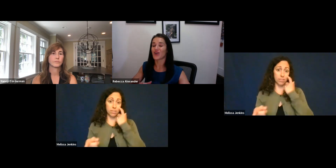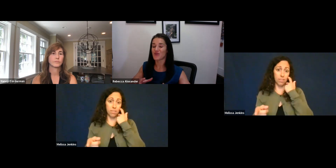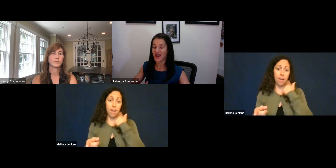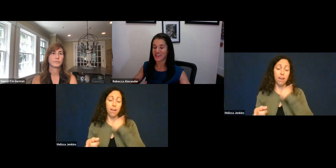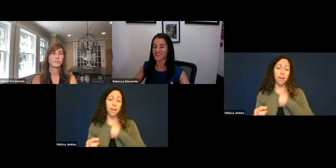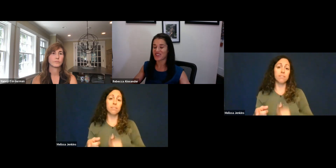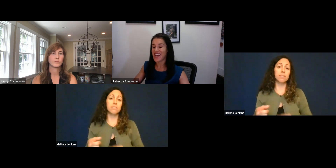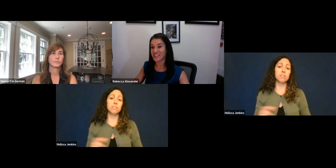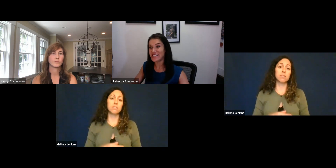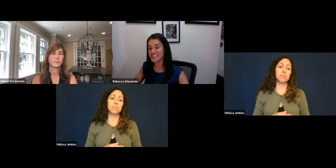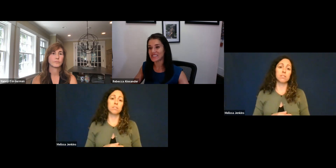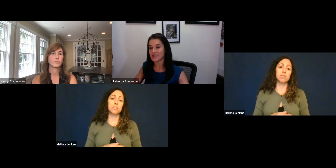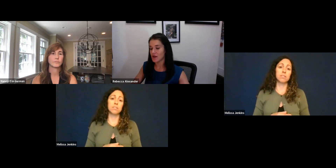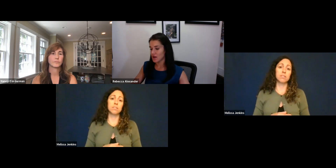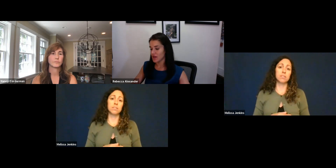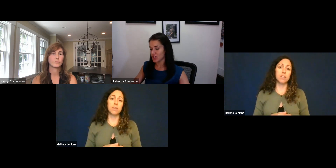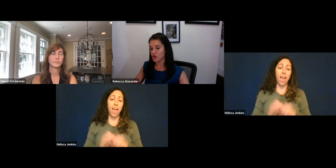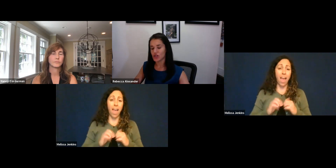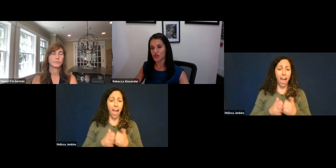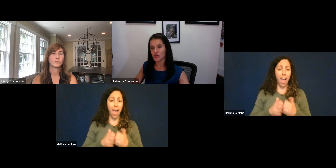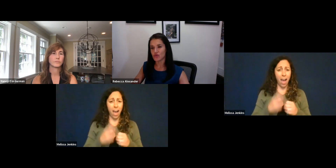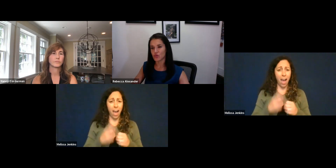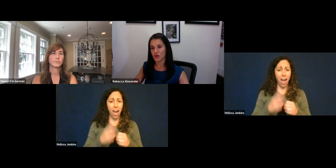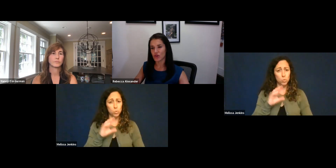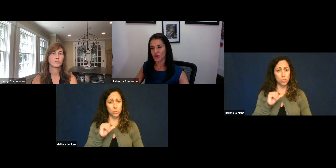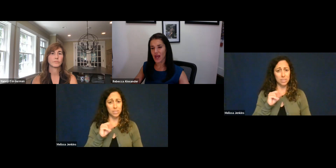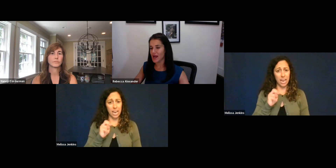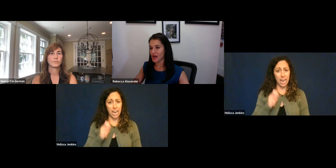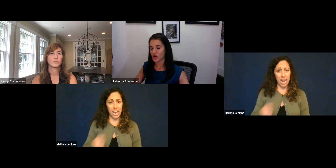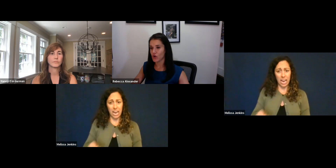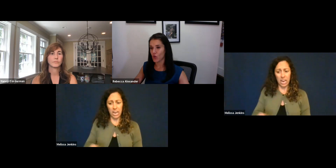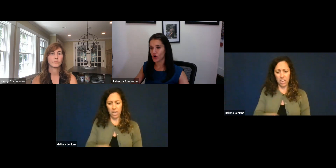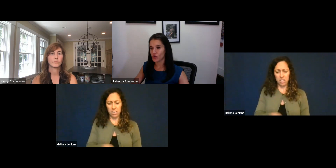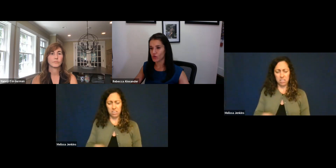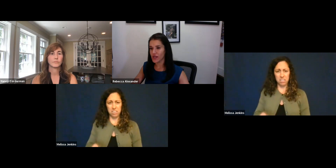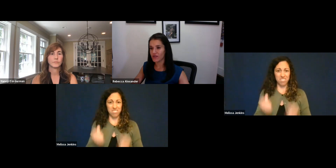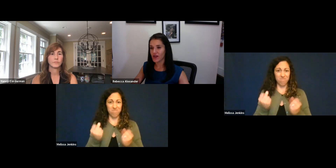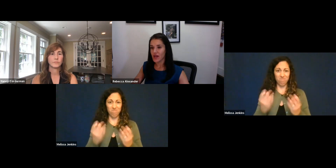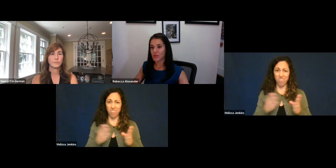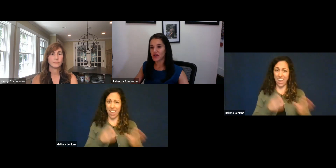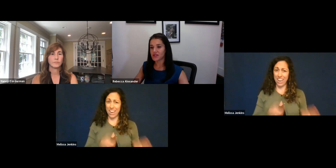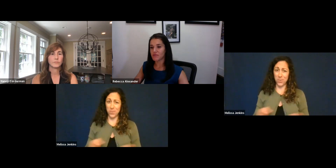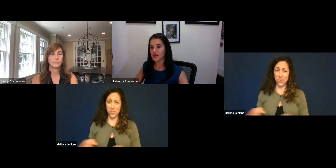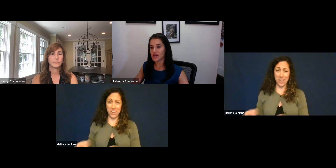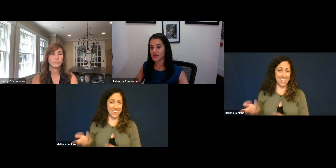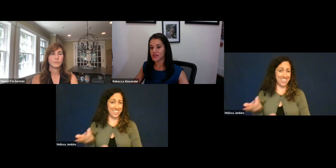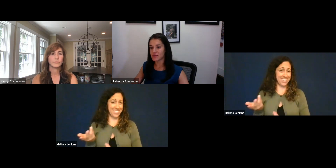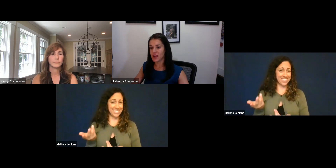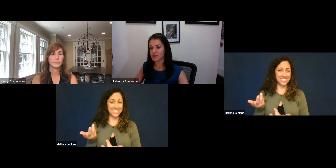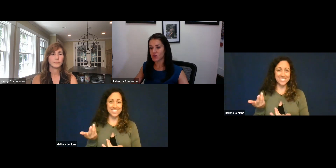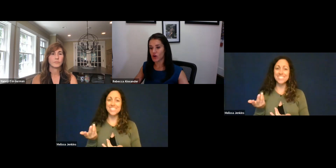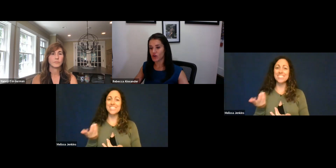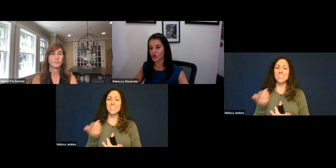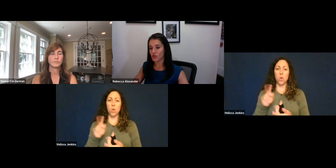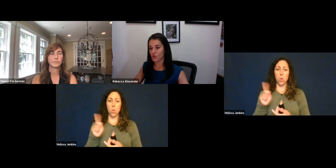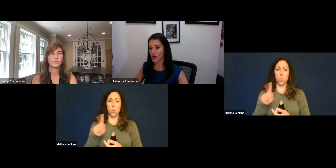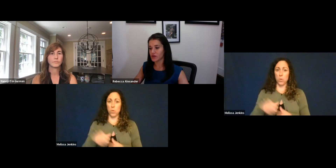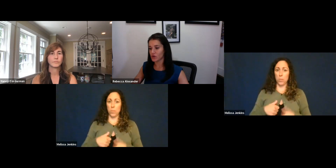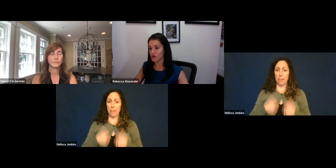there are many different techniques that you can use with your cane. I don't know where you live. But to me this makes me wonder what sort